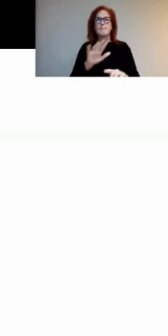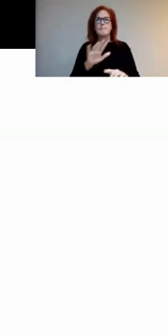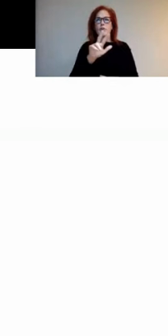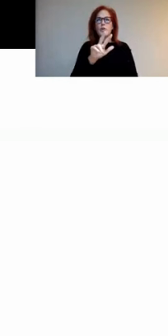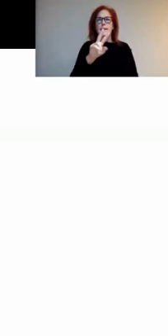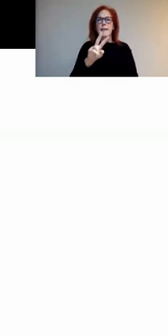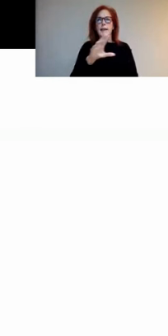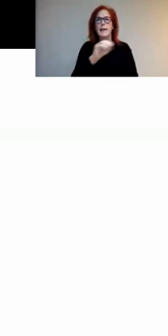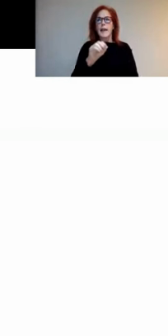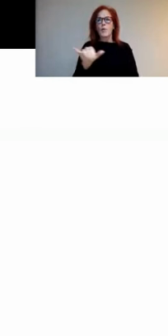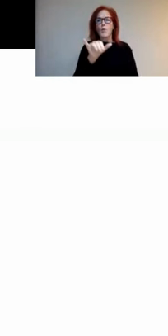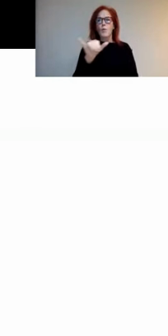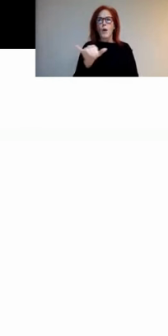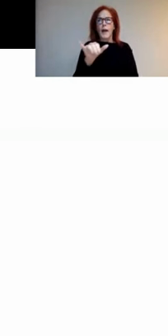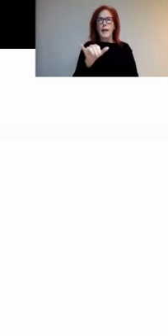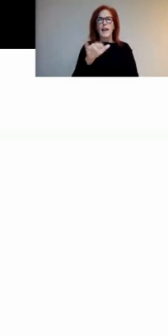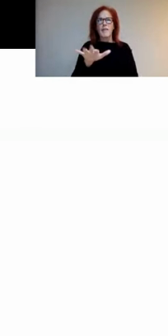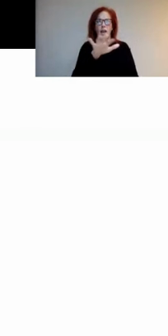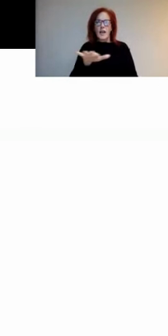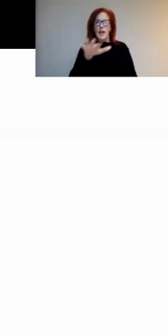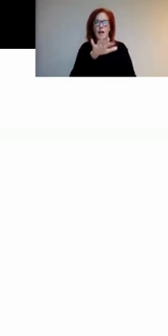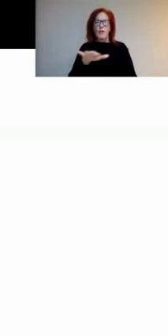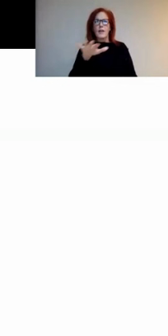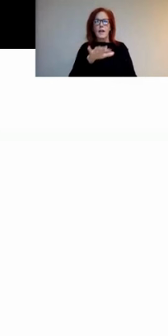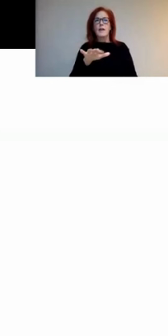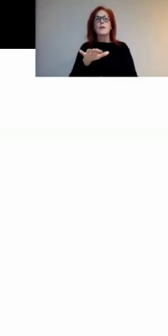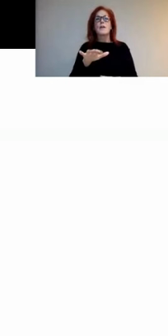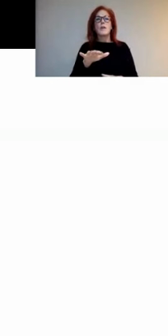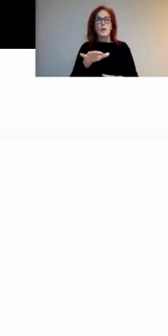So having a set-aside of those vouchers for people who are exiting homelessness, could be really helpful in using our funds wisely.